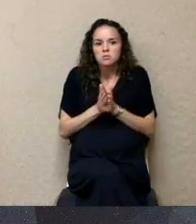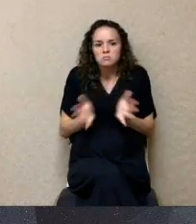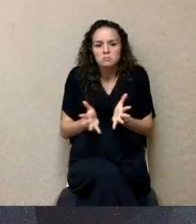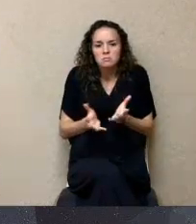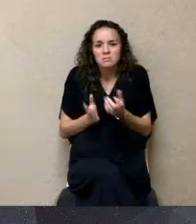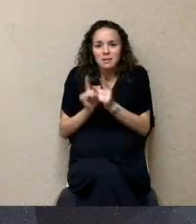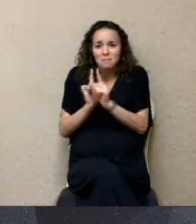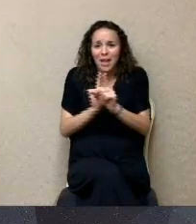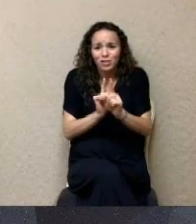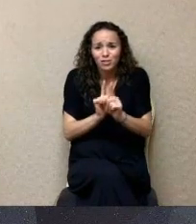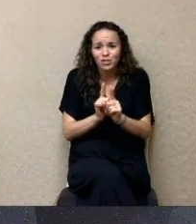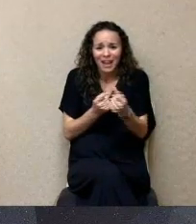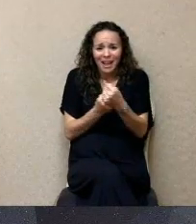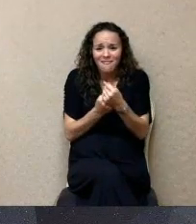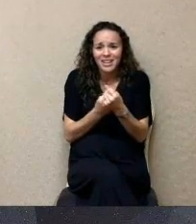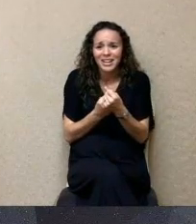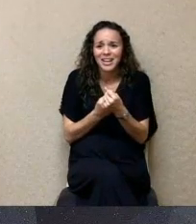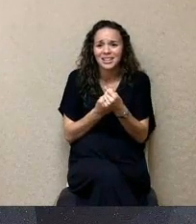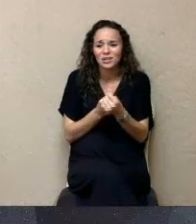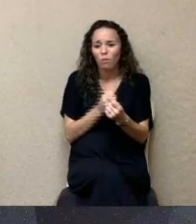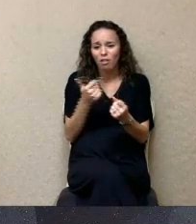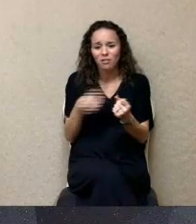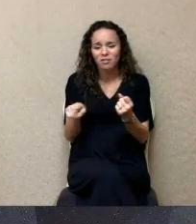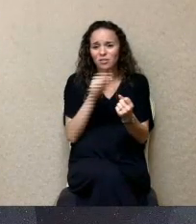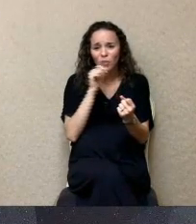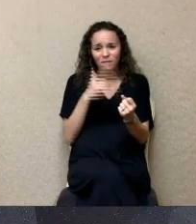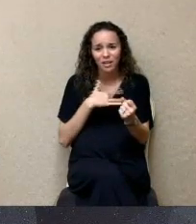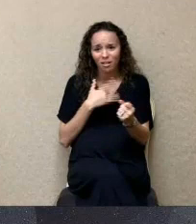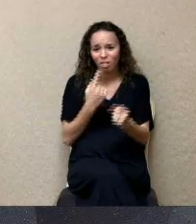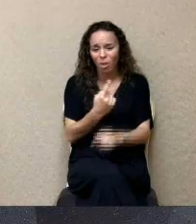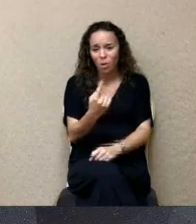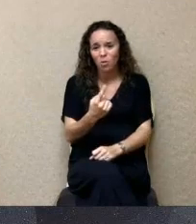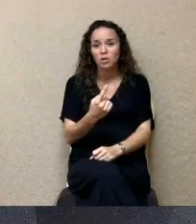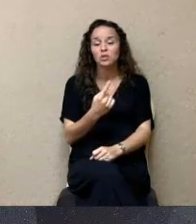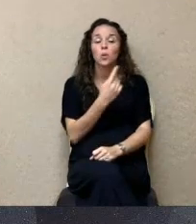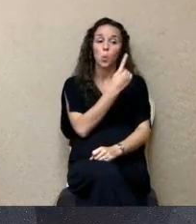mentoring, so we're trying to pair her daughter up with a